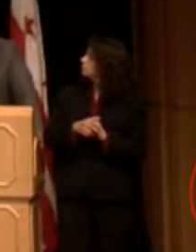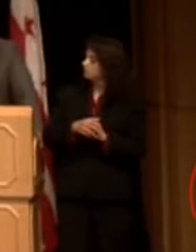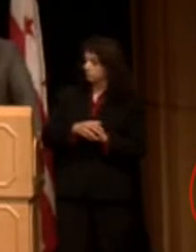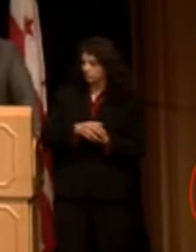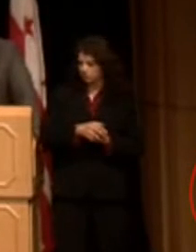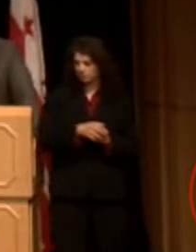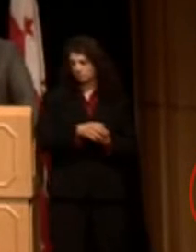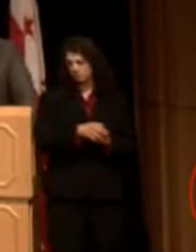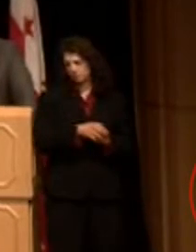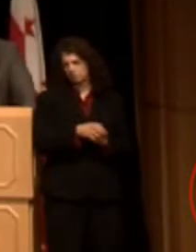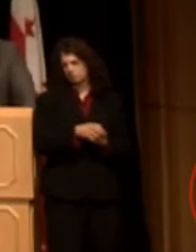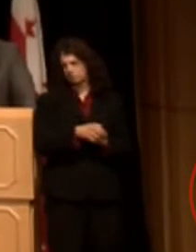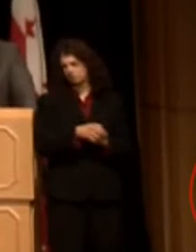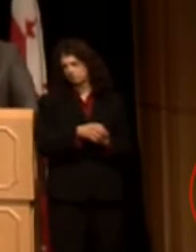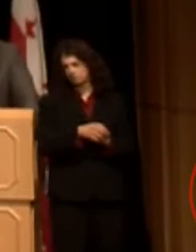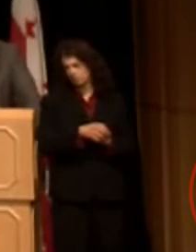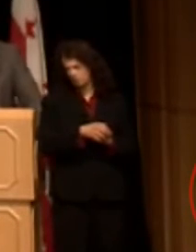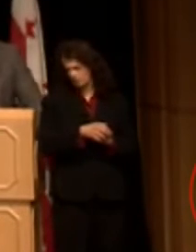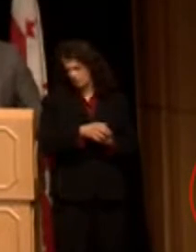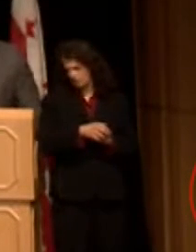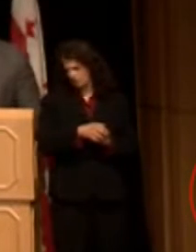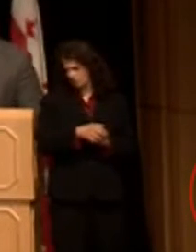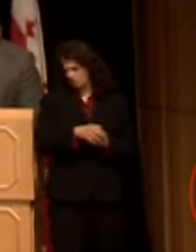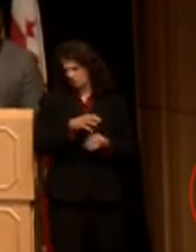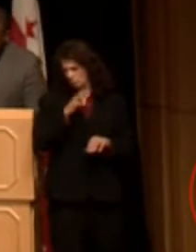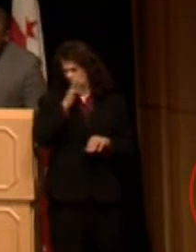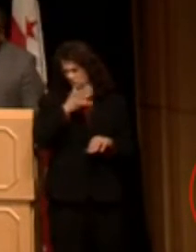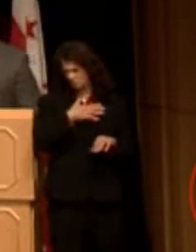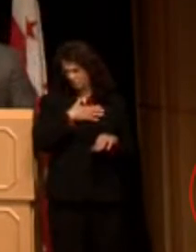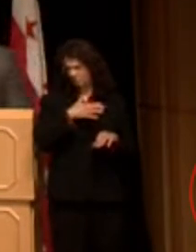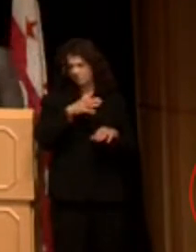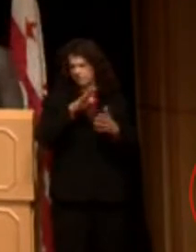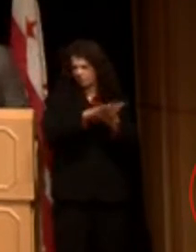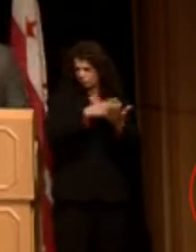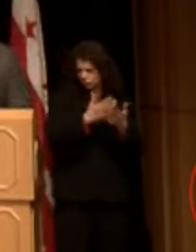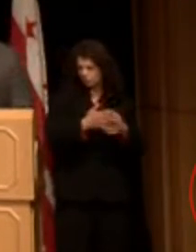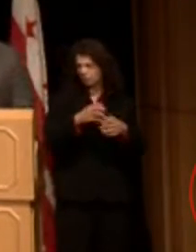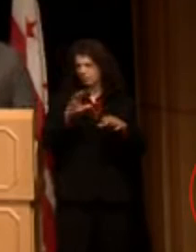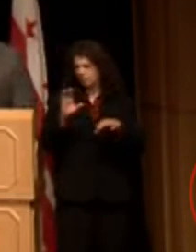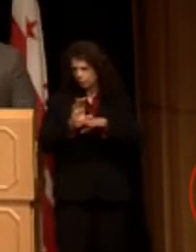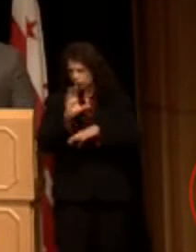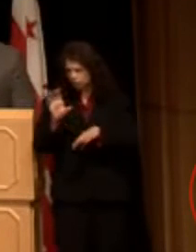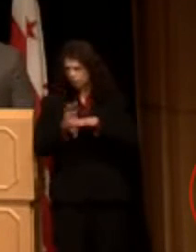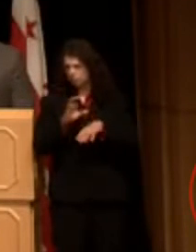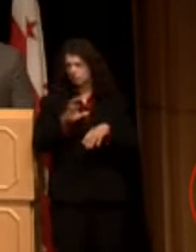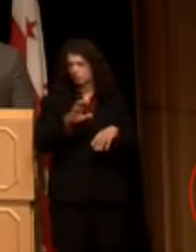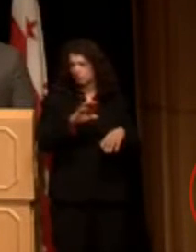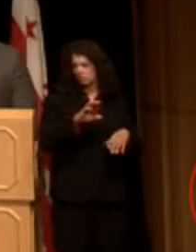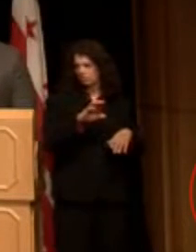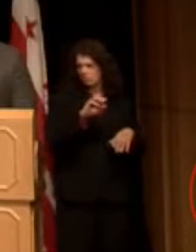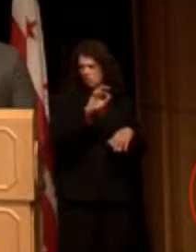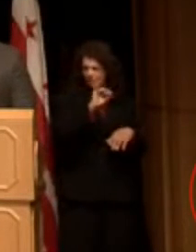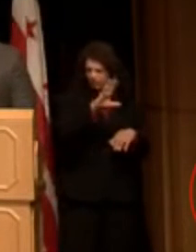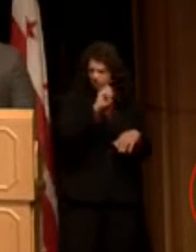ROOMS, COMPUTER LAB, OFFICE SPACE AND OTHER PROGRAMMABLE SPACES FOR COMMUNITY INTERACTION.